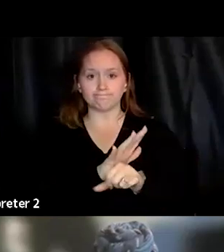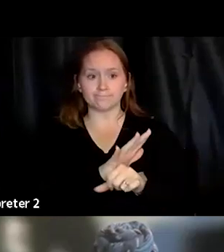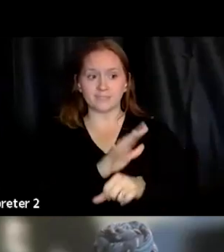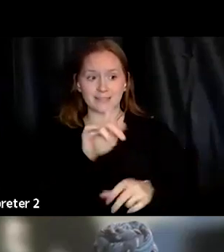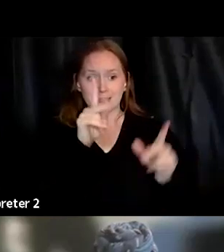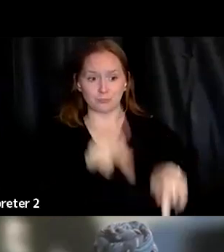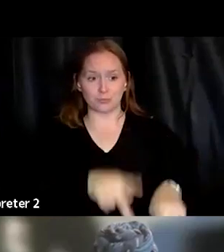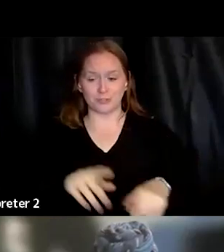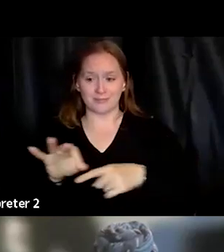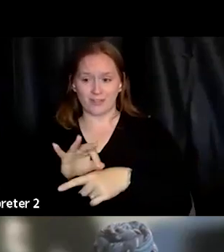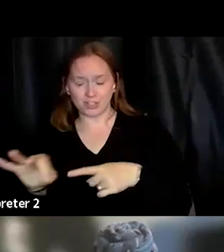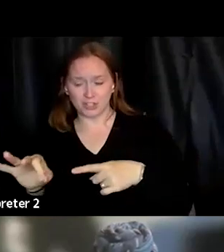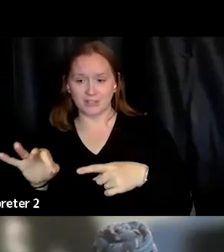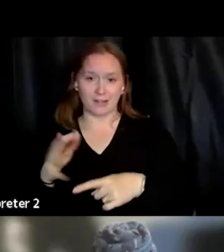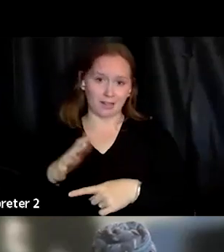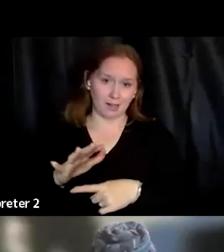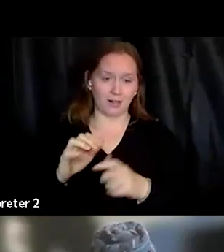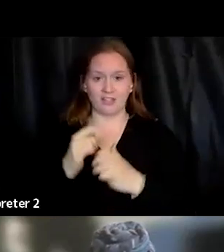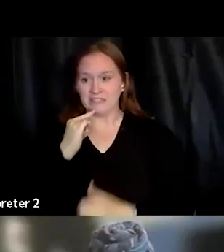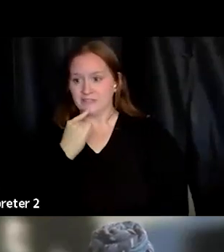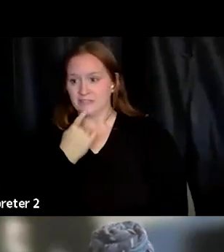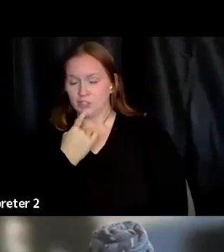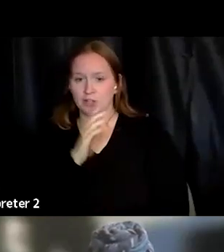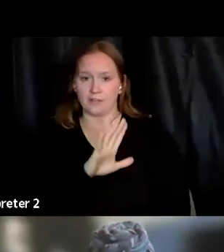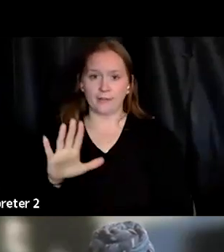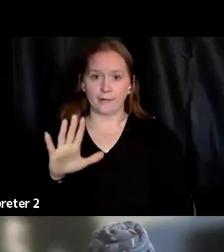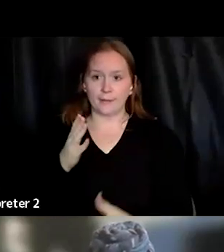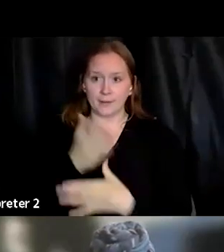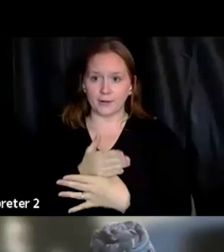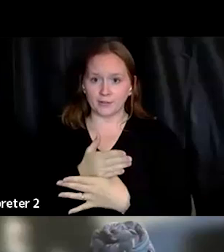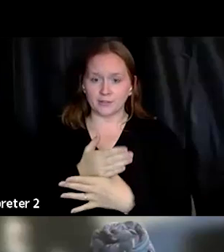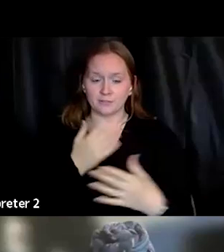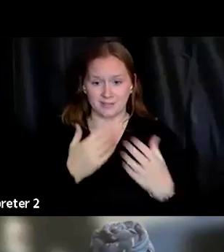this is the, you know, how severe their impairments are. You know, even if there's only a consultative exam